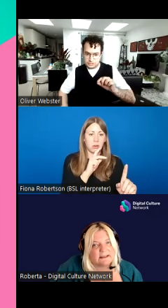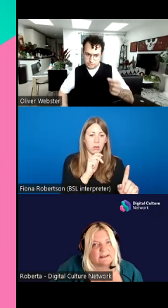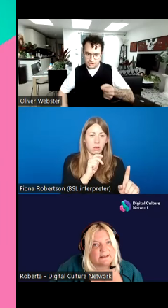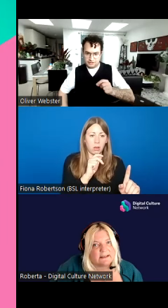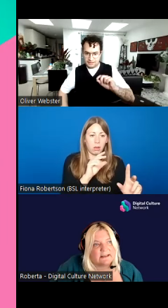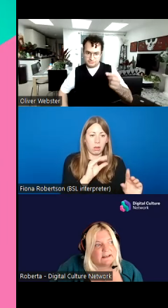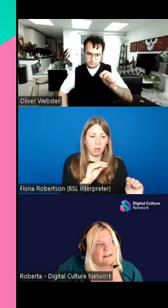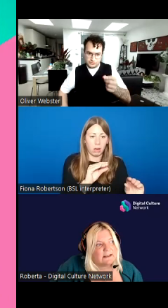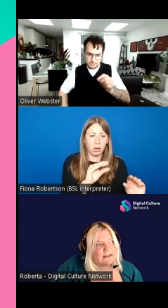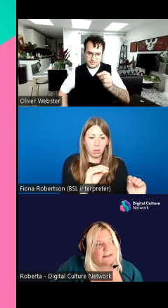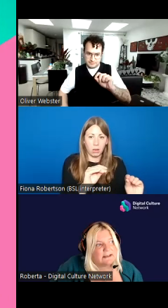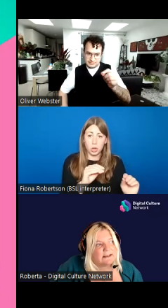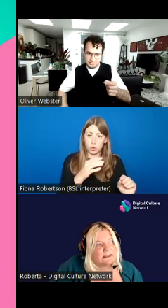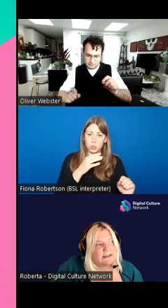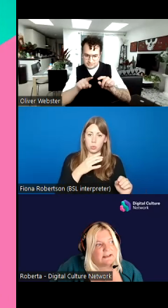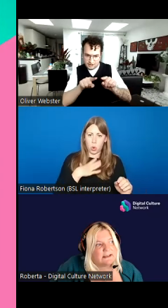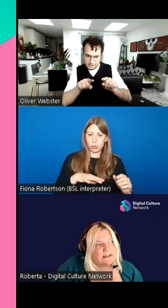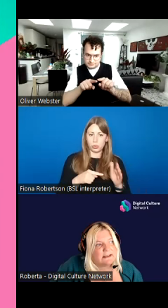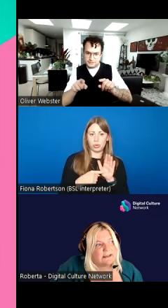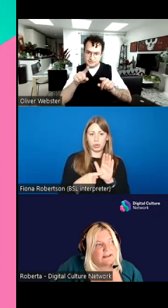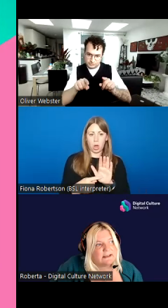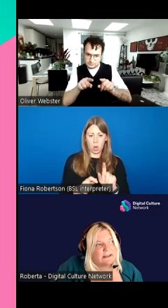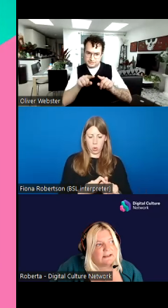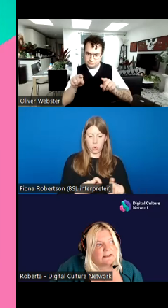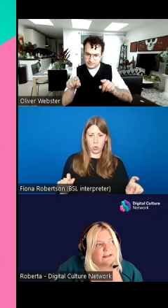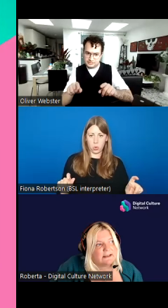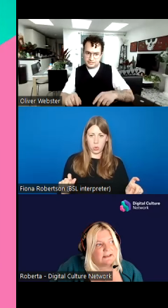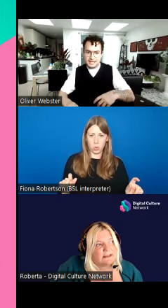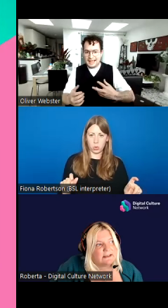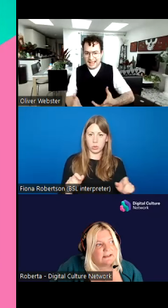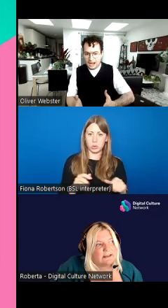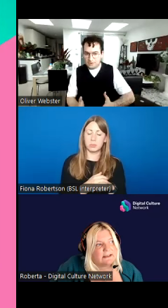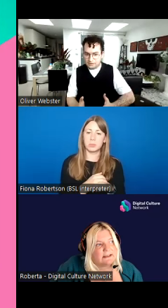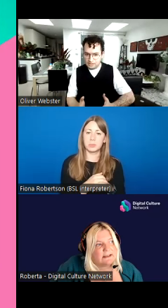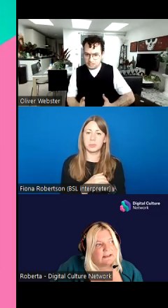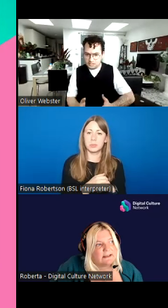You would have the bit that's being stuttered then a hyphen and then what's being repeated. However,